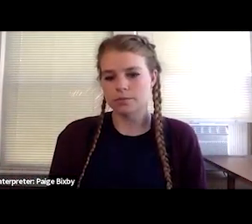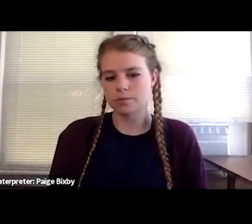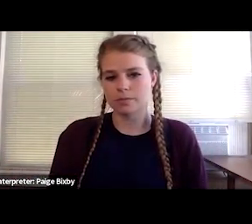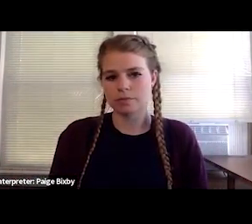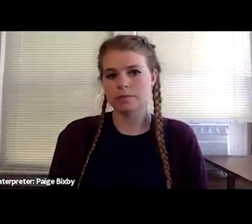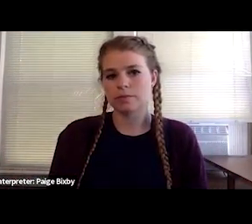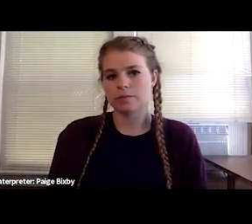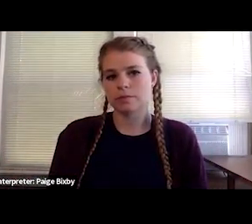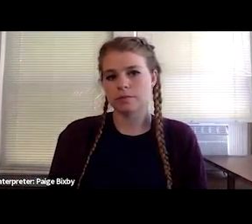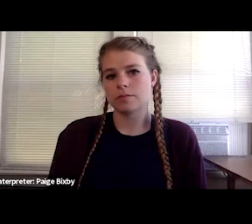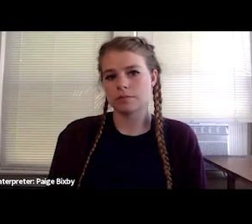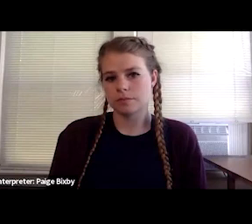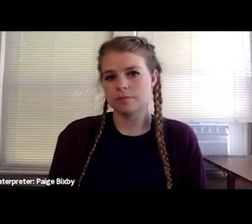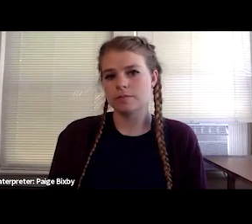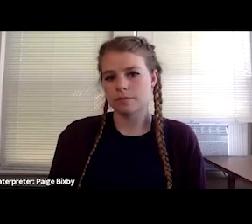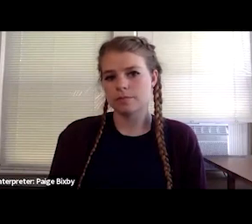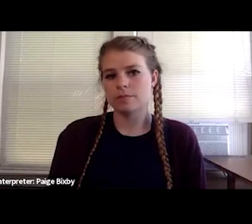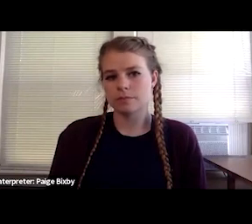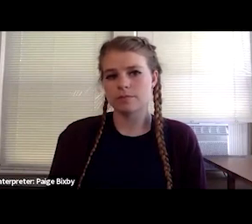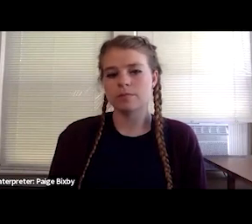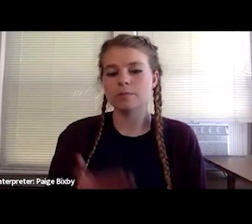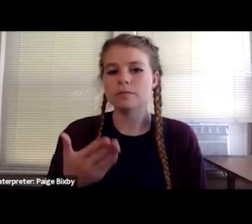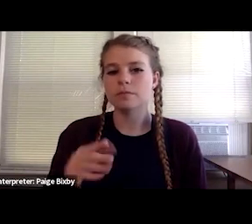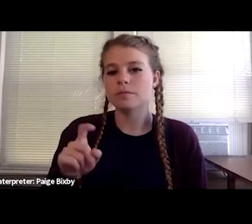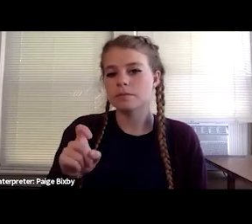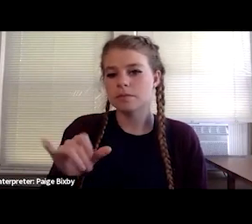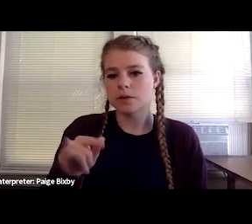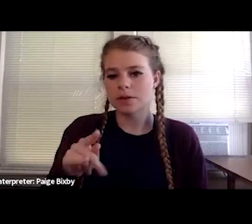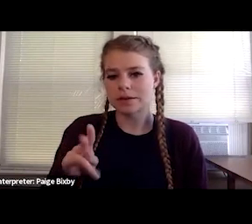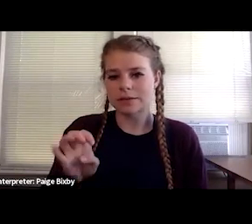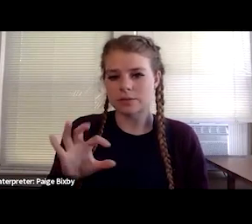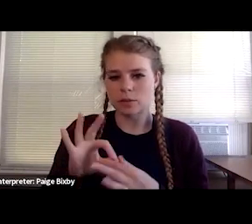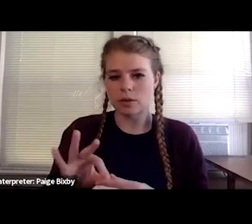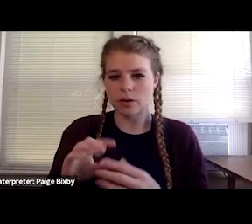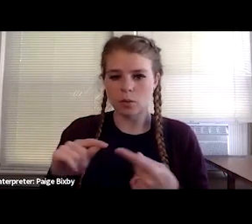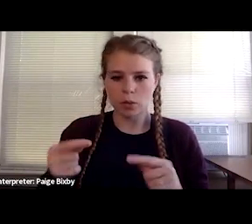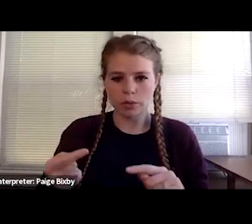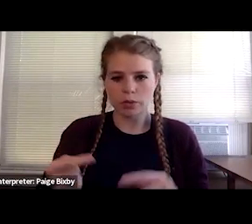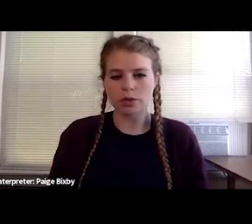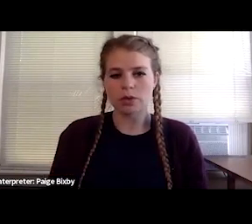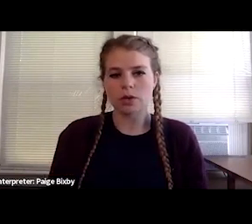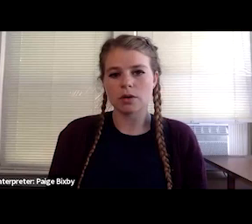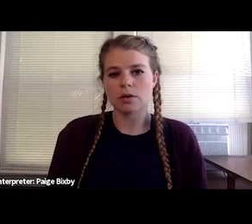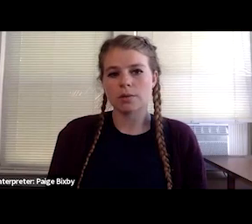So this is talking about xylazine-related wounds. So I think as we've kind of highlighted throughout,